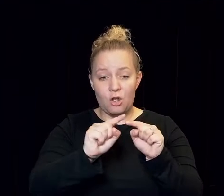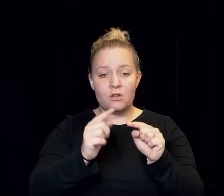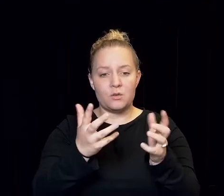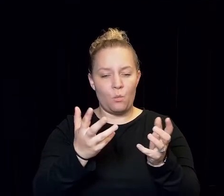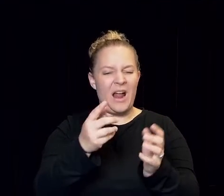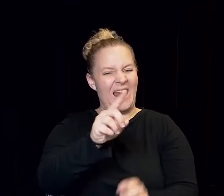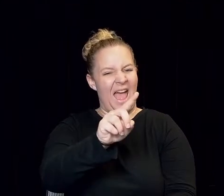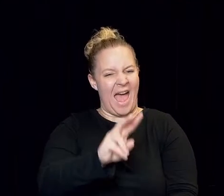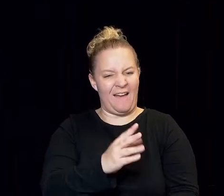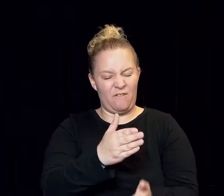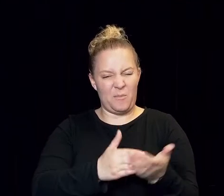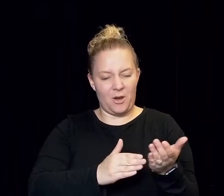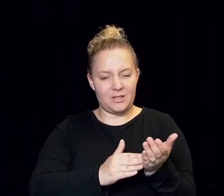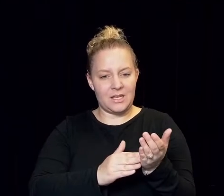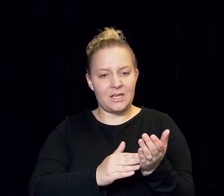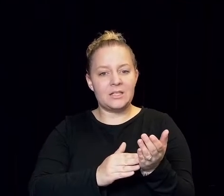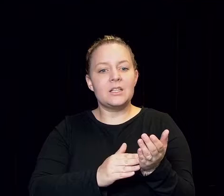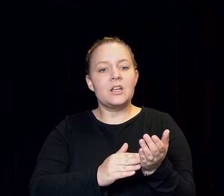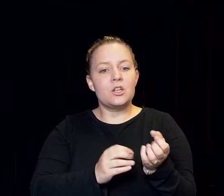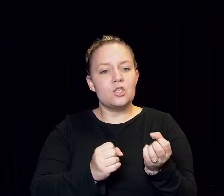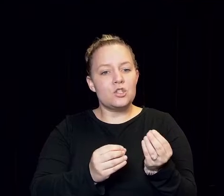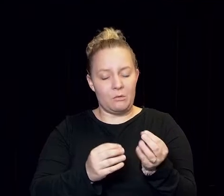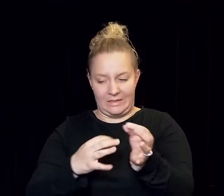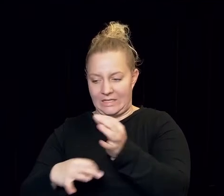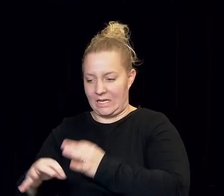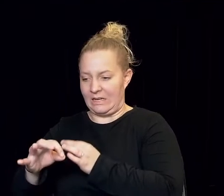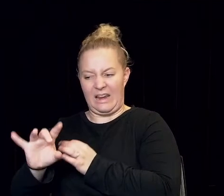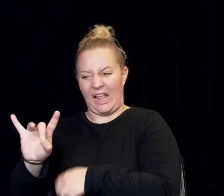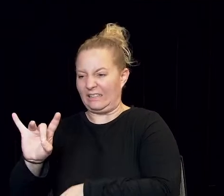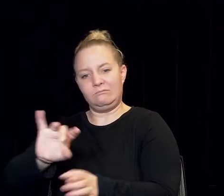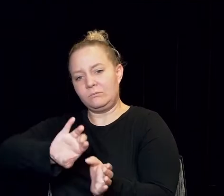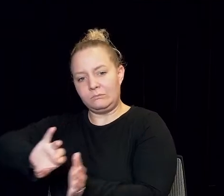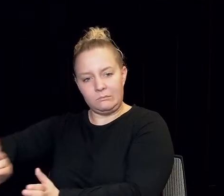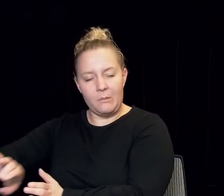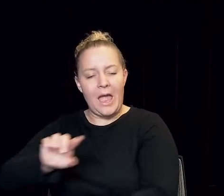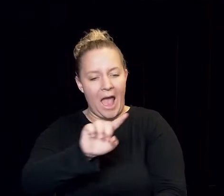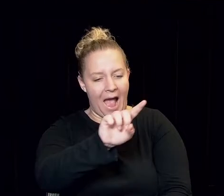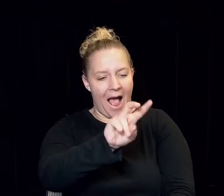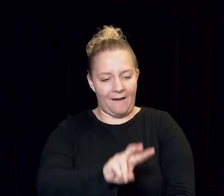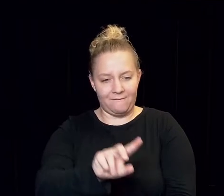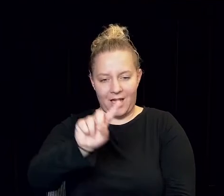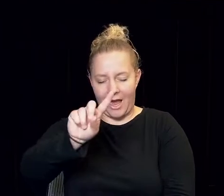instead of eighths you're just gonna cut them in half. So once, there's a half for each one of them.